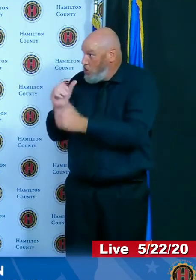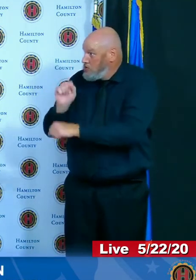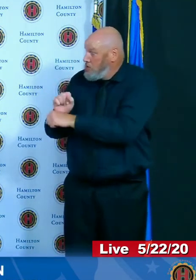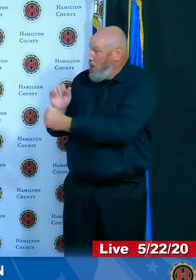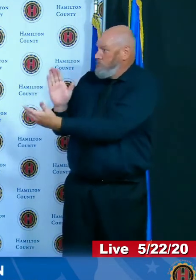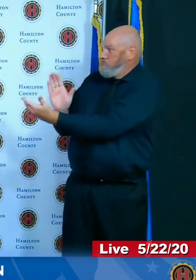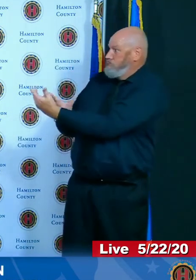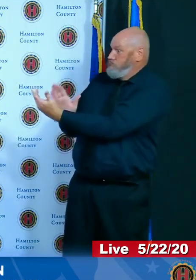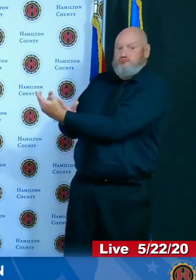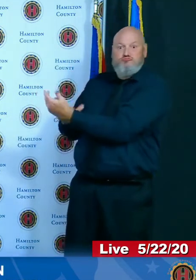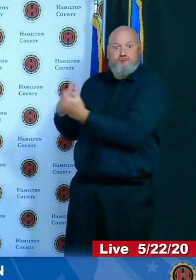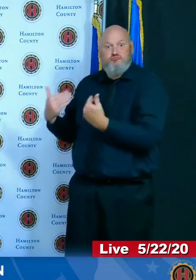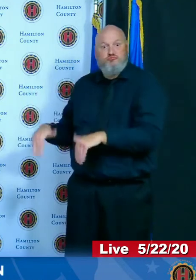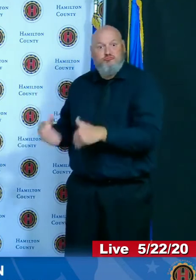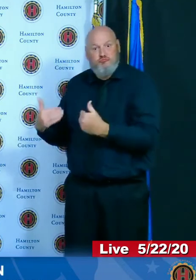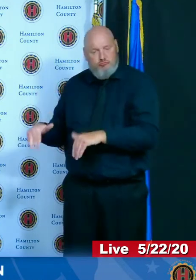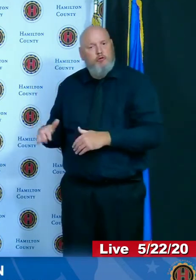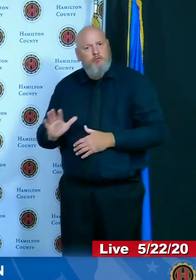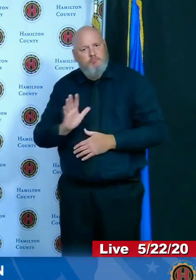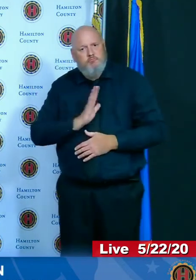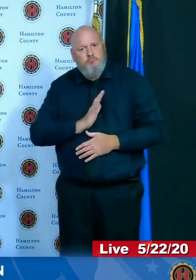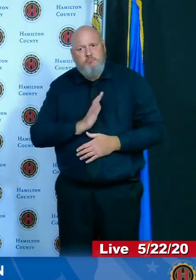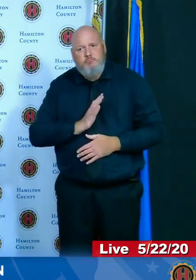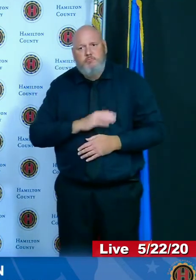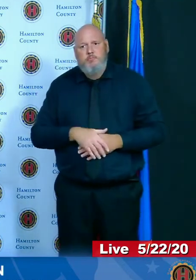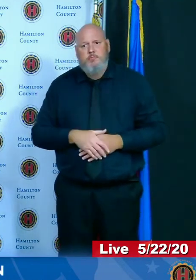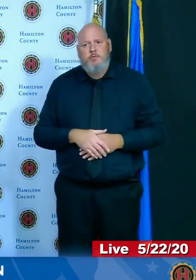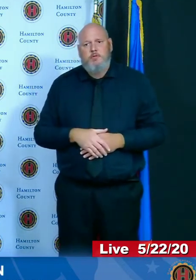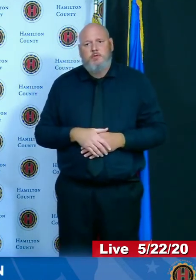you to take your business elsewhere to a business that's doing things correctly